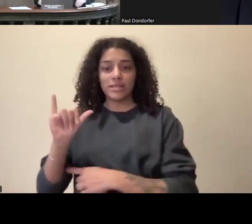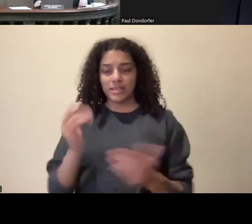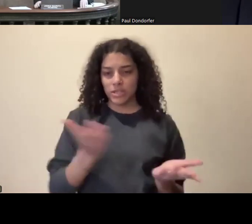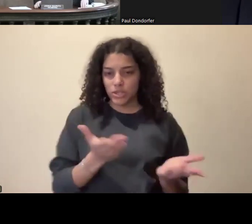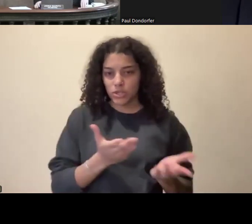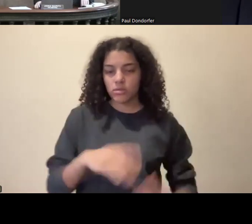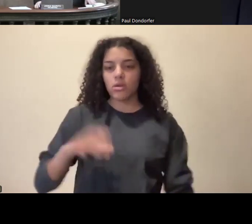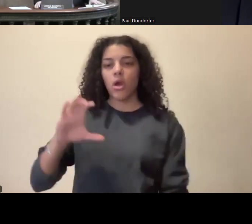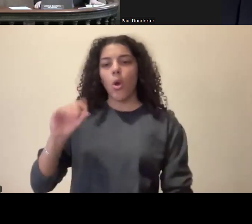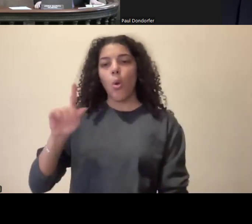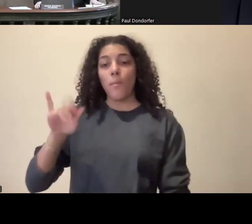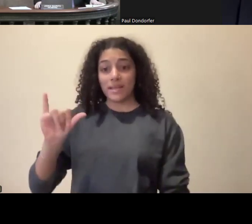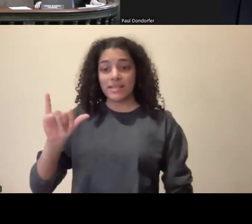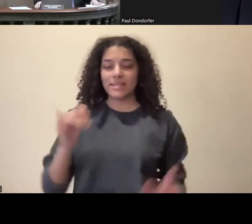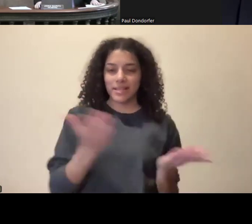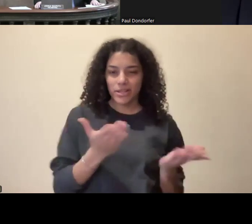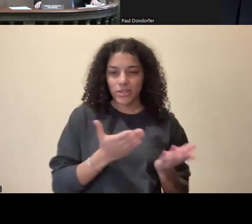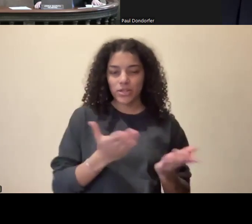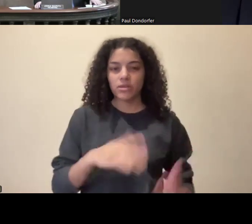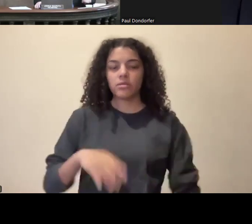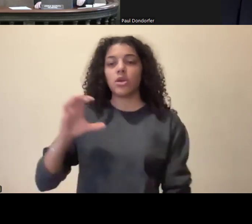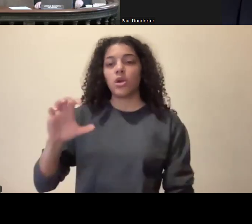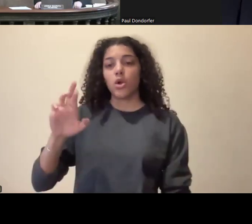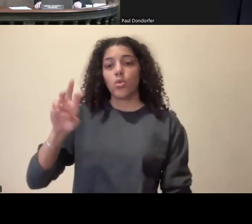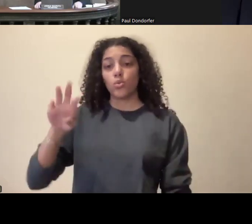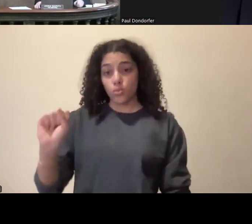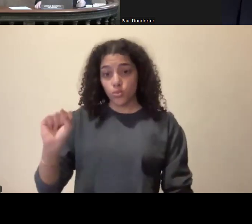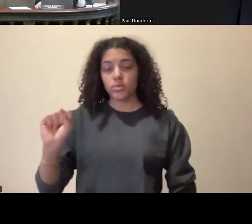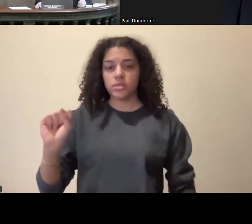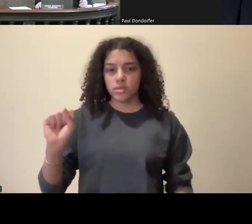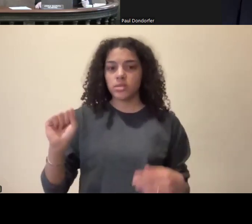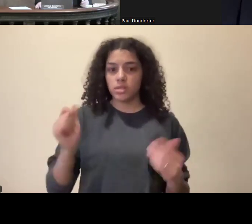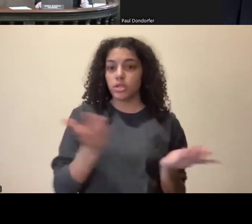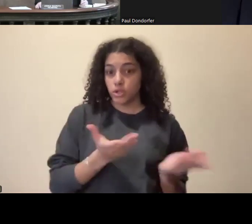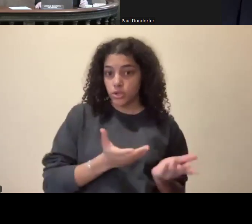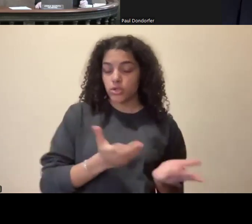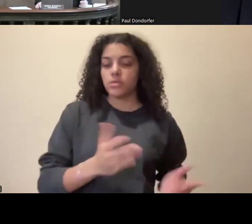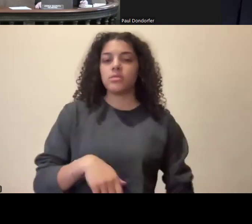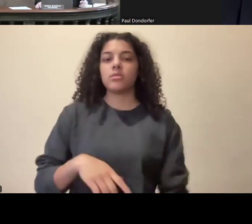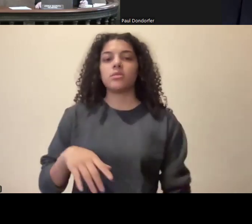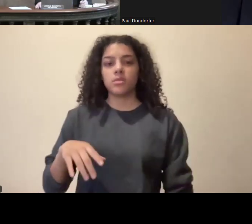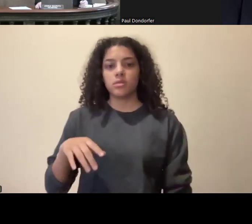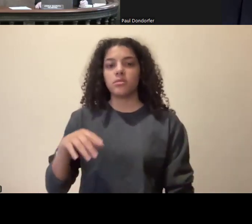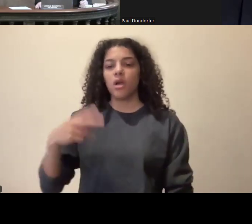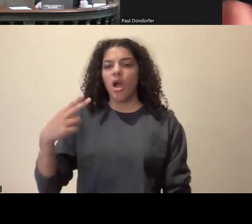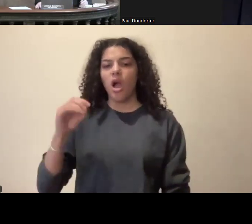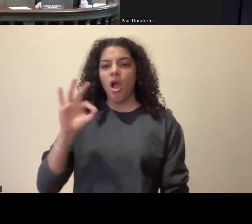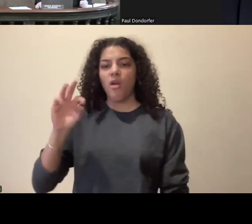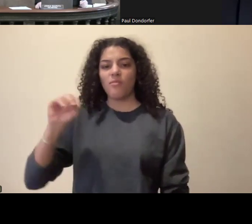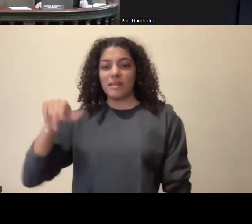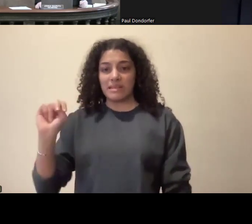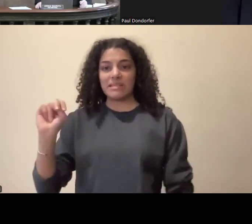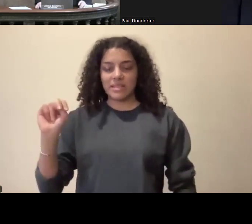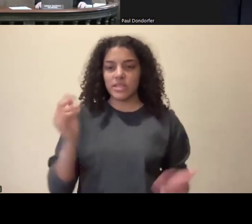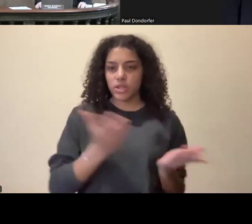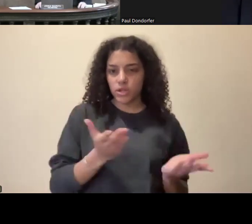Mr Colby Mr Colby is present Mr Cruz Thanks Mr Cruz is present Mr Dvakio Hoffman Hoffman